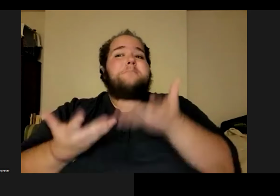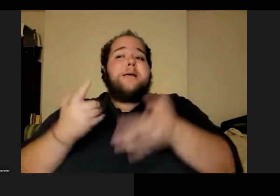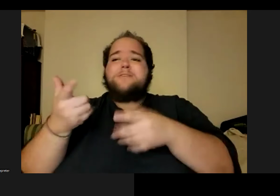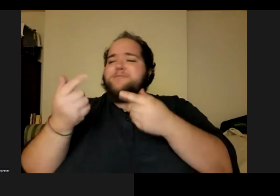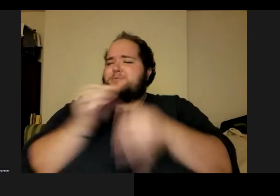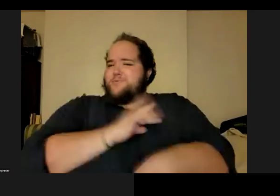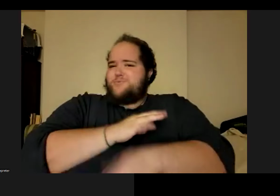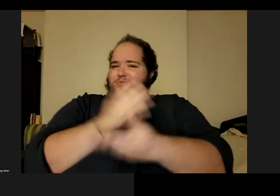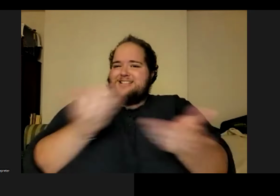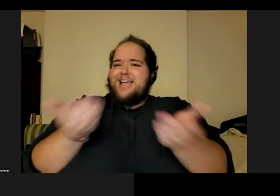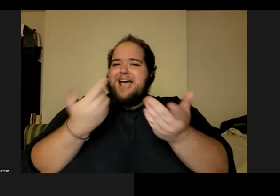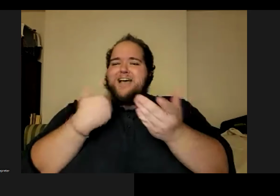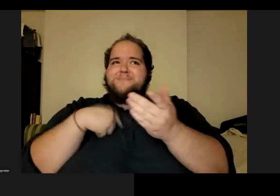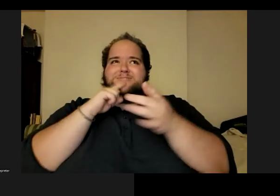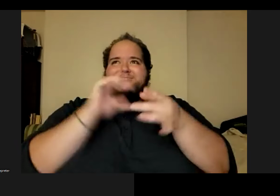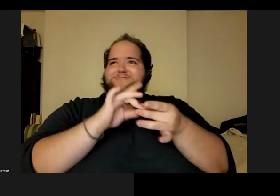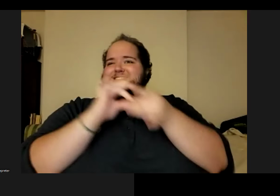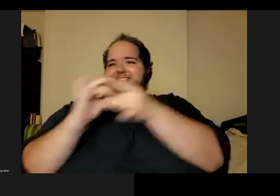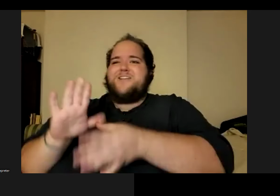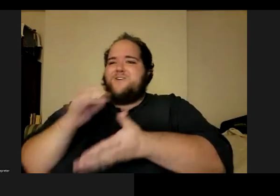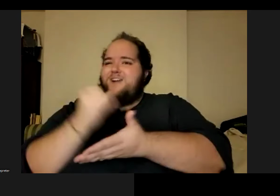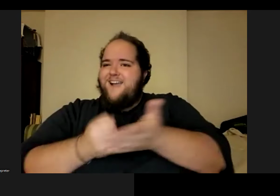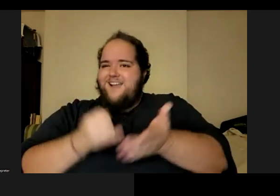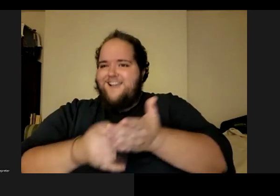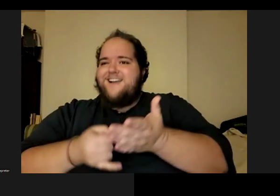the related experience or related professional experiences